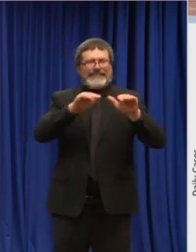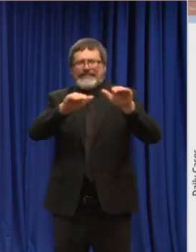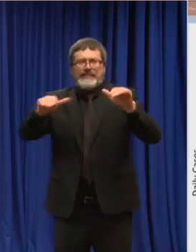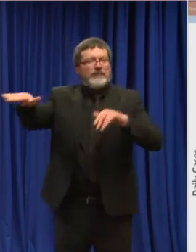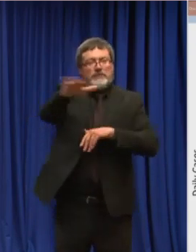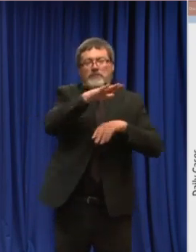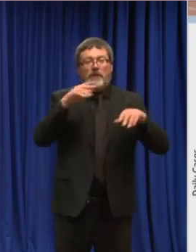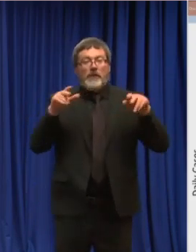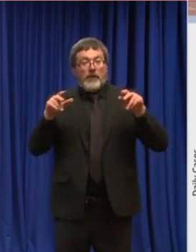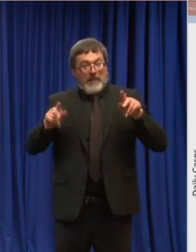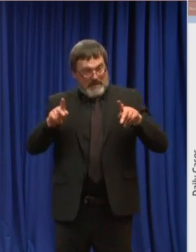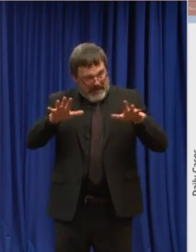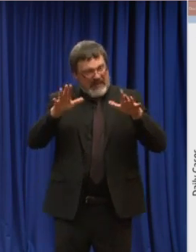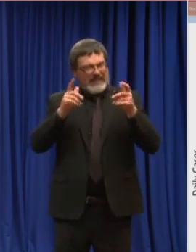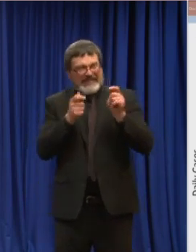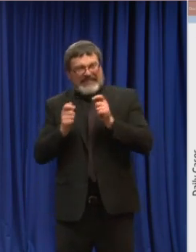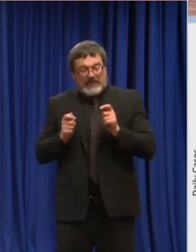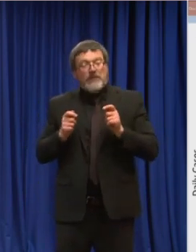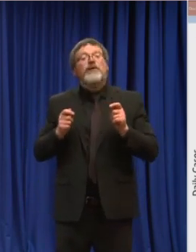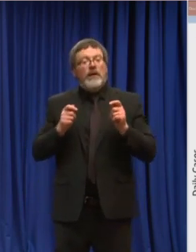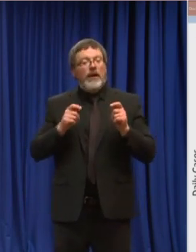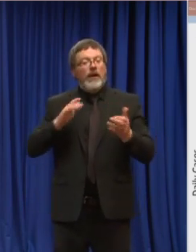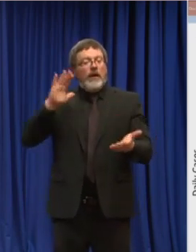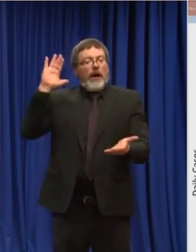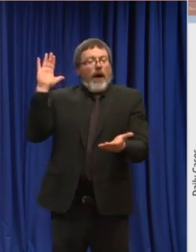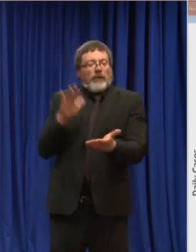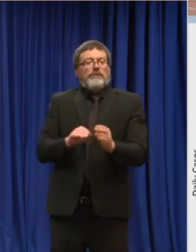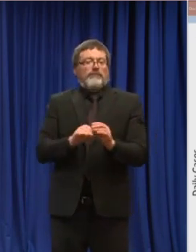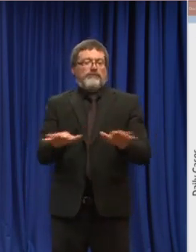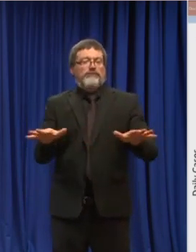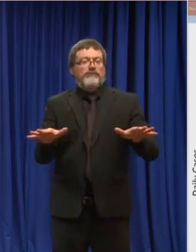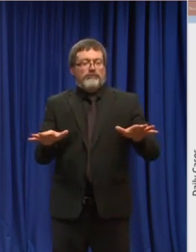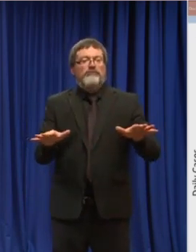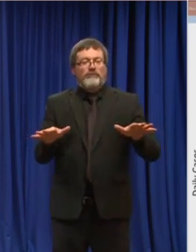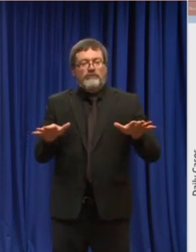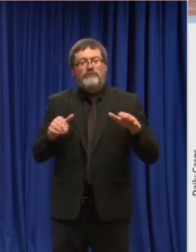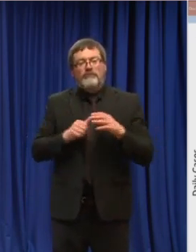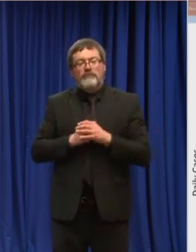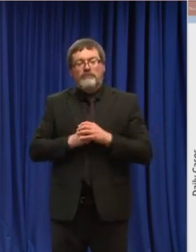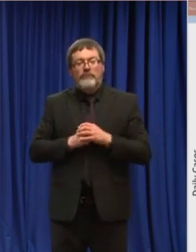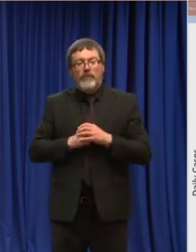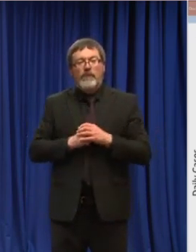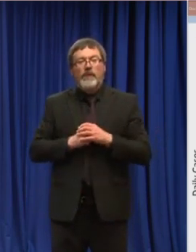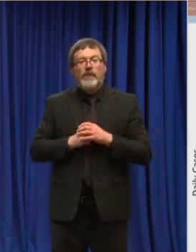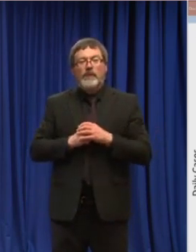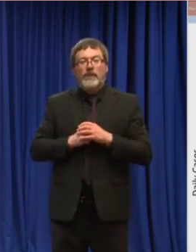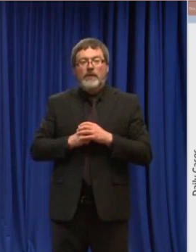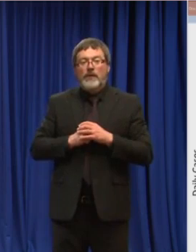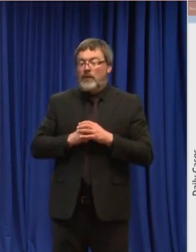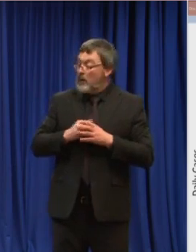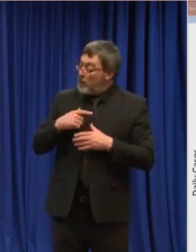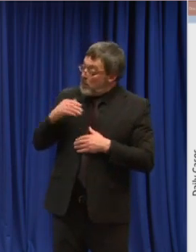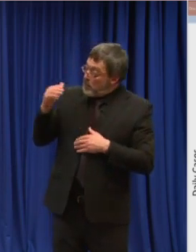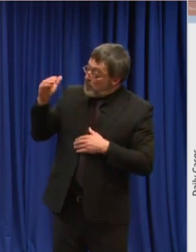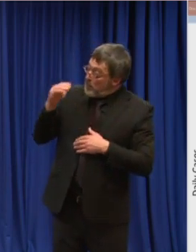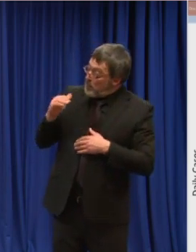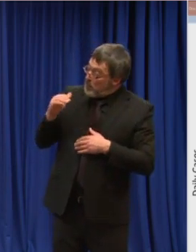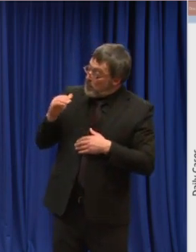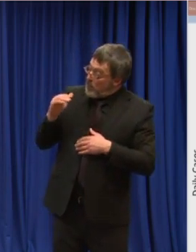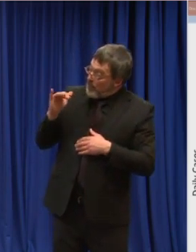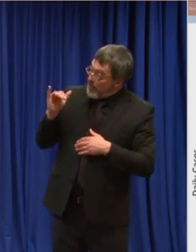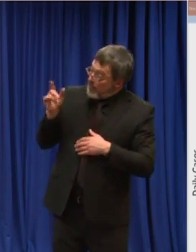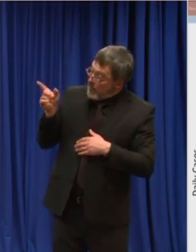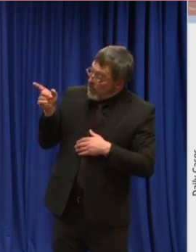WE COULD POTENTIALLY STOP THE OUTBREAK ALL TOGETHER WHAT WE CALL OUTBREAK SUPPRESSION, WHICH IS HIGHLIGHTED IN THIS CURVE.